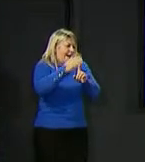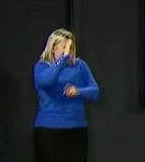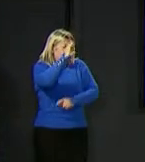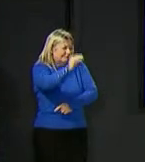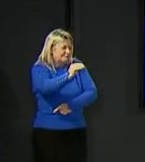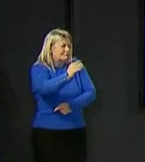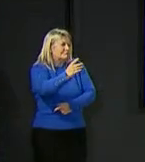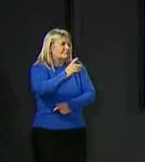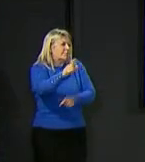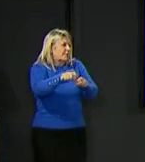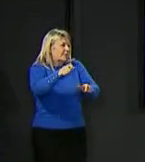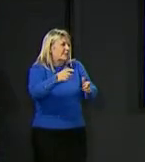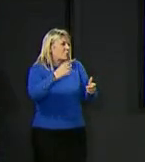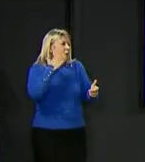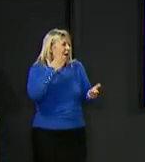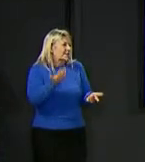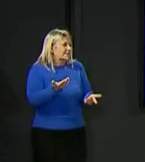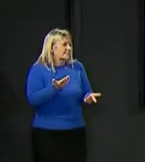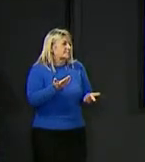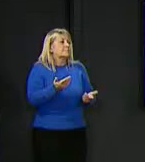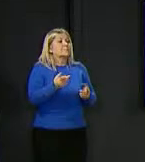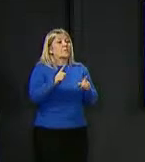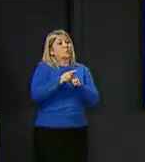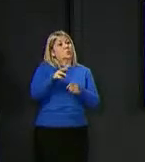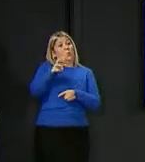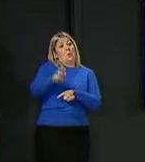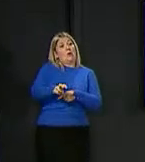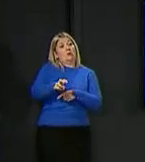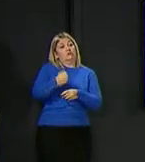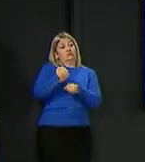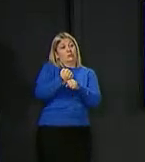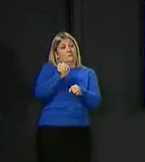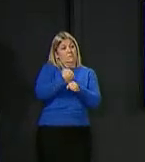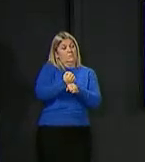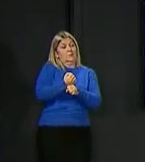the Welsh has said that they're actively considering imposing quarantine restrictions